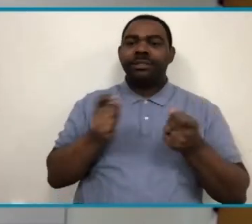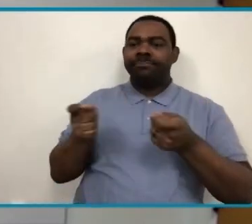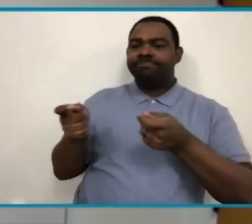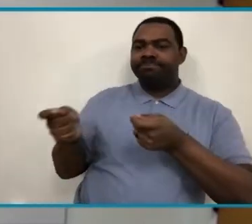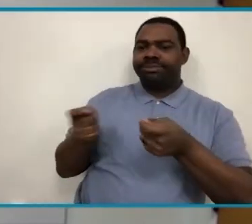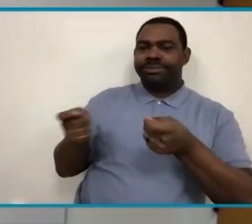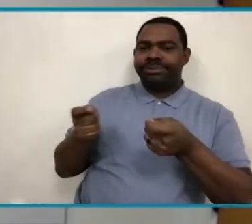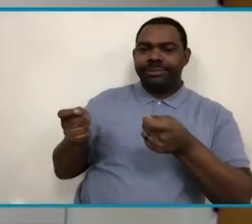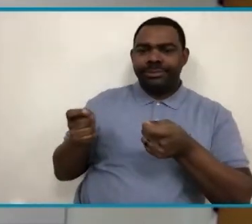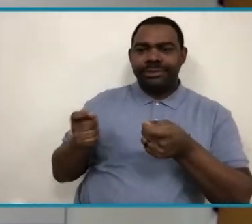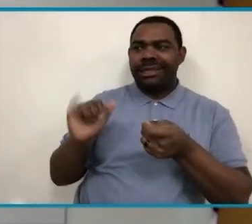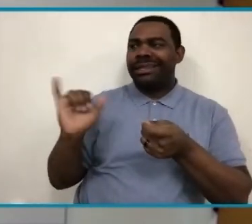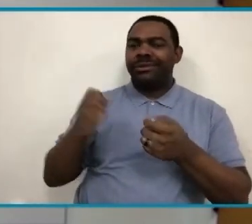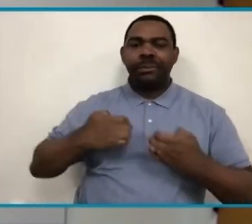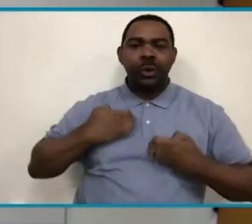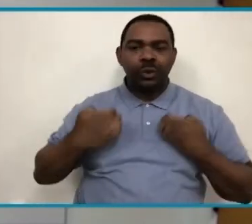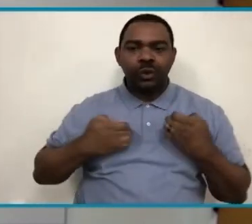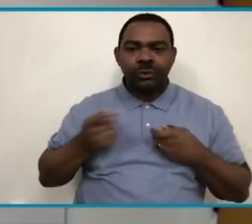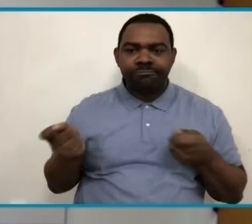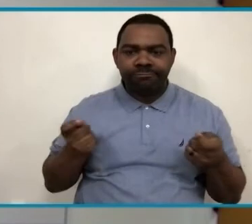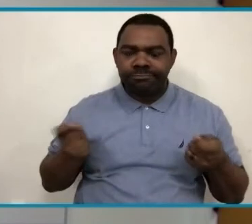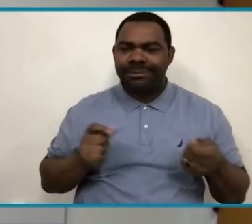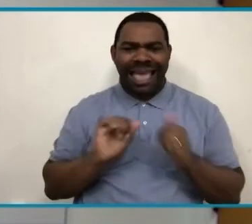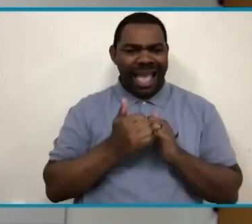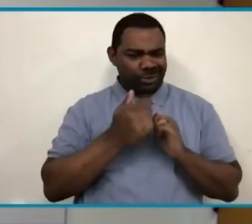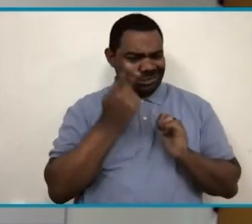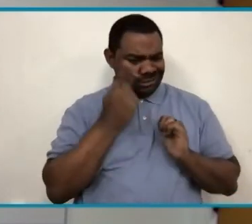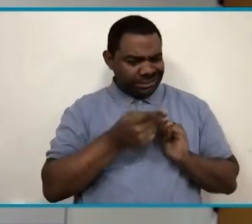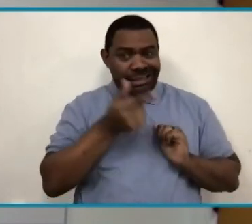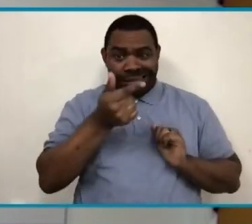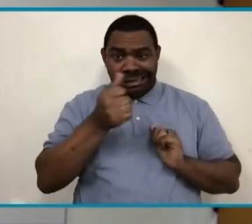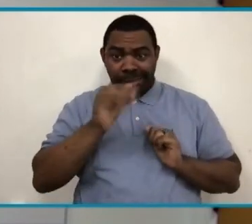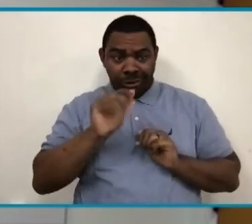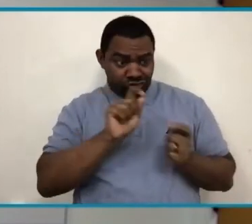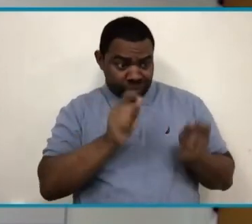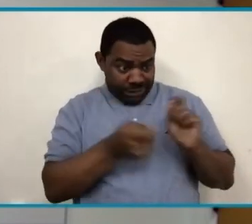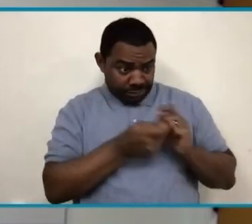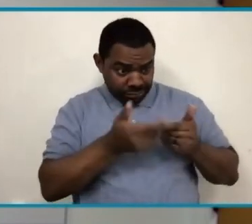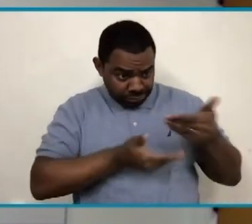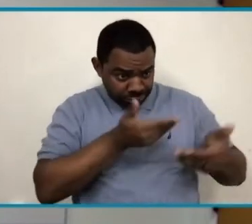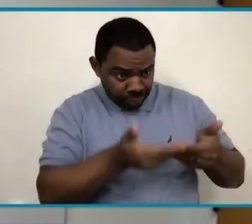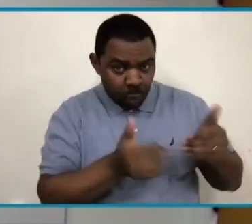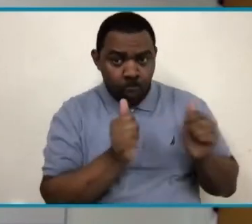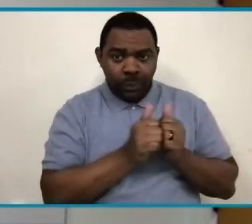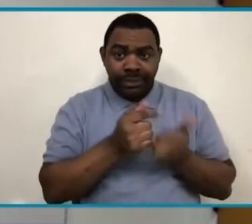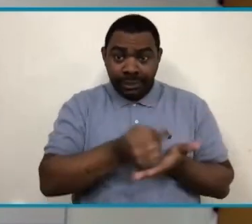So we want to see if there's changes in this over time with therapy and if that associates